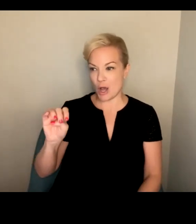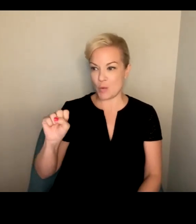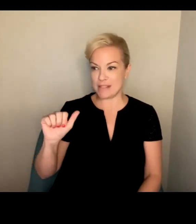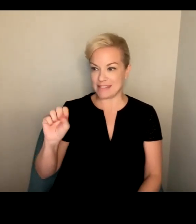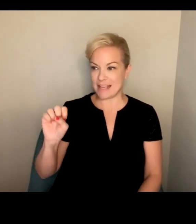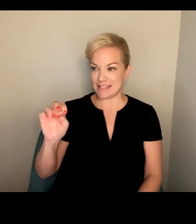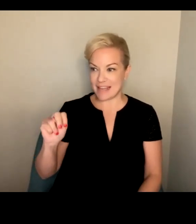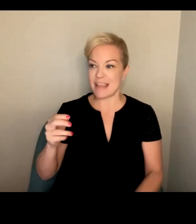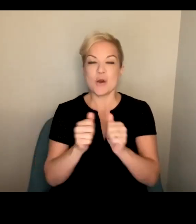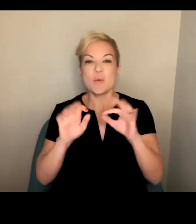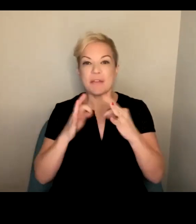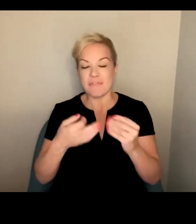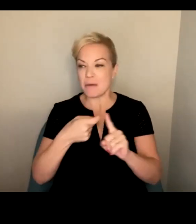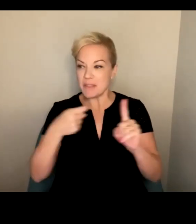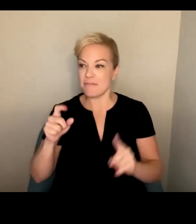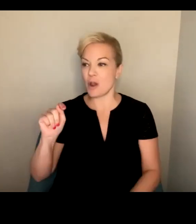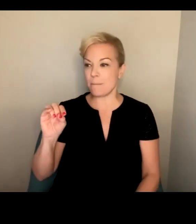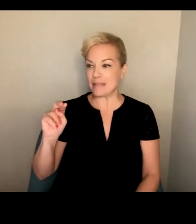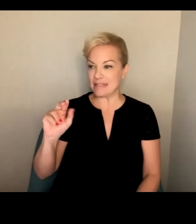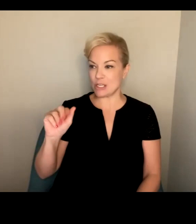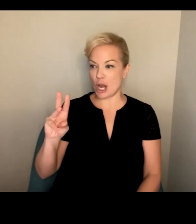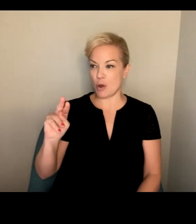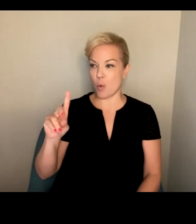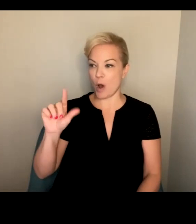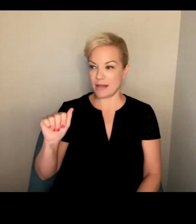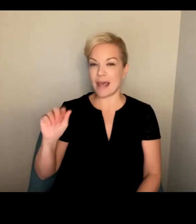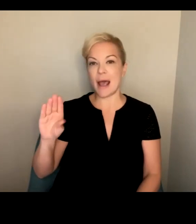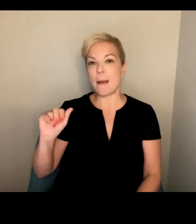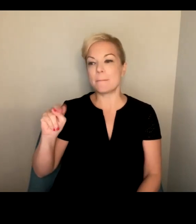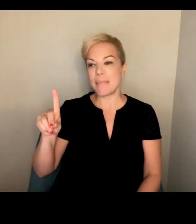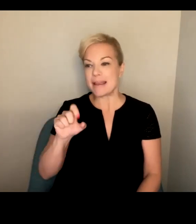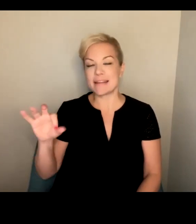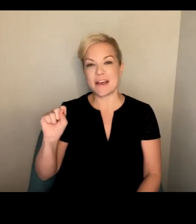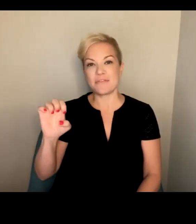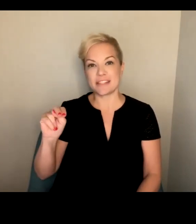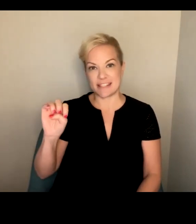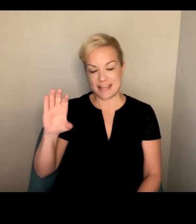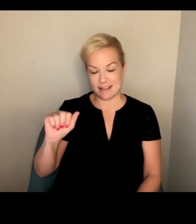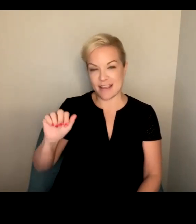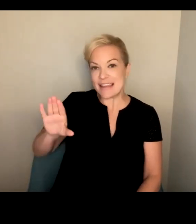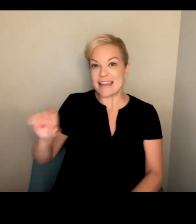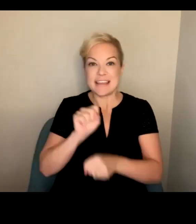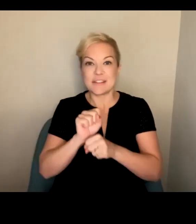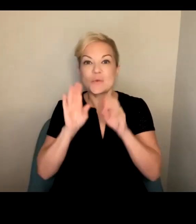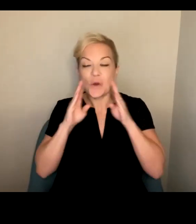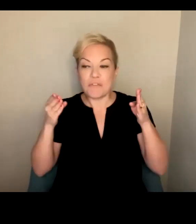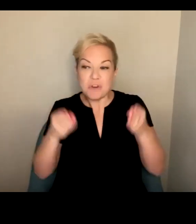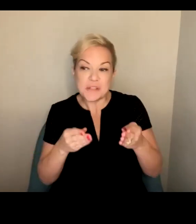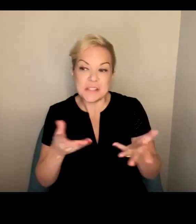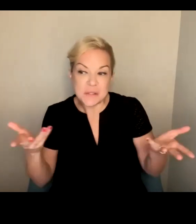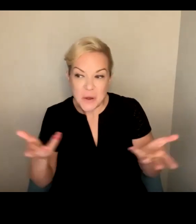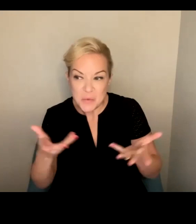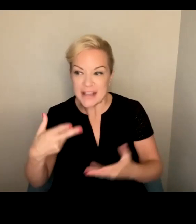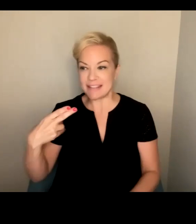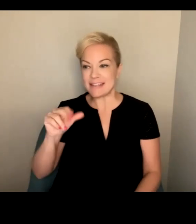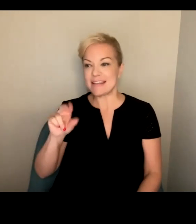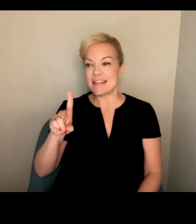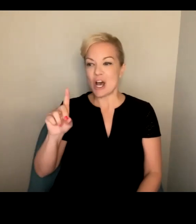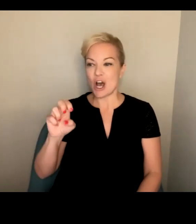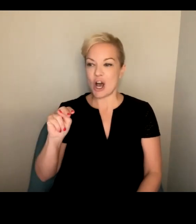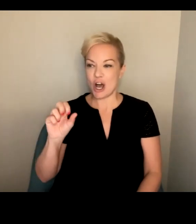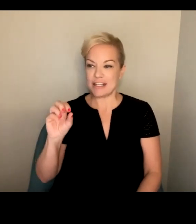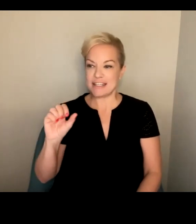band of Seneca whose work focus is primarily on Haudenosaunee creation and culture. White